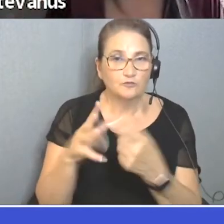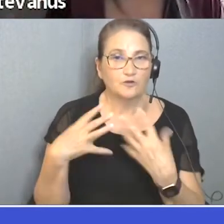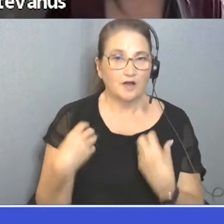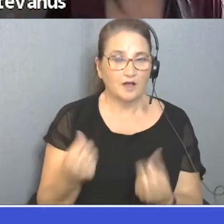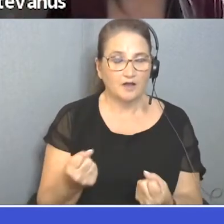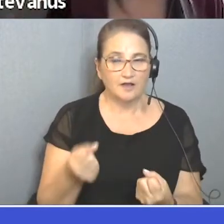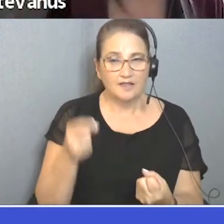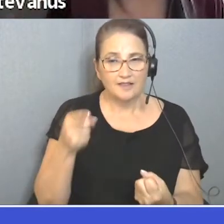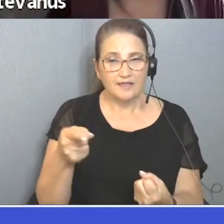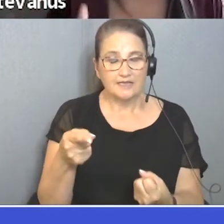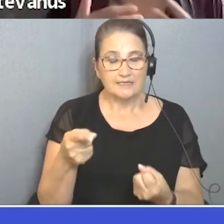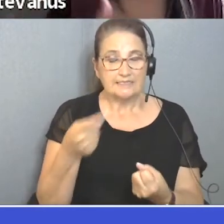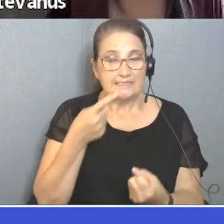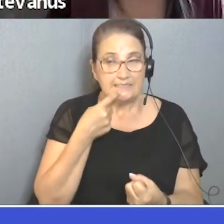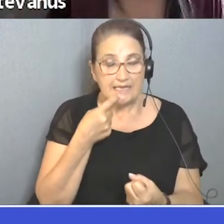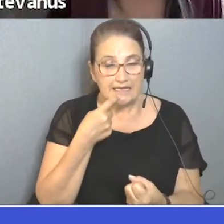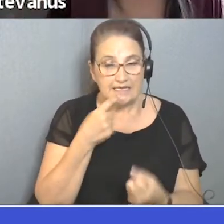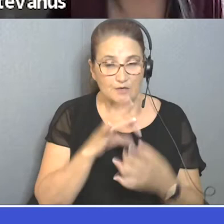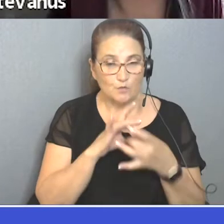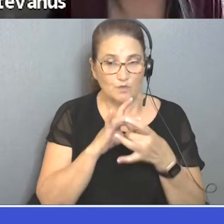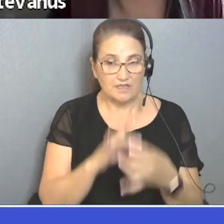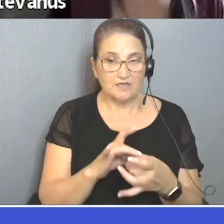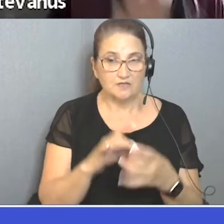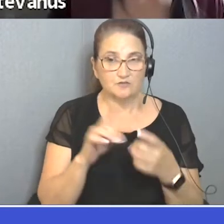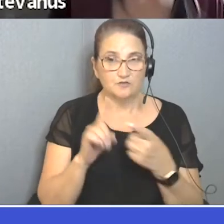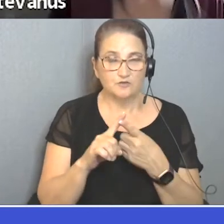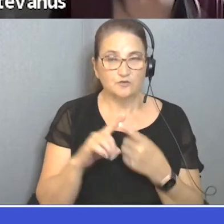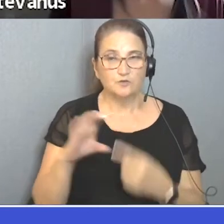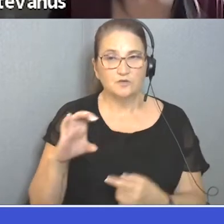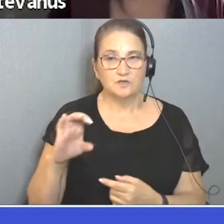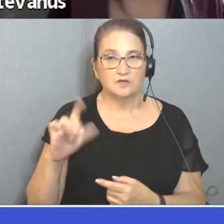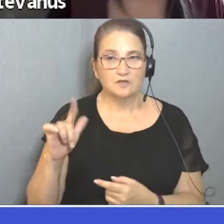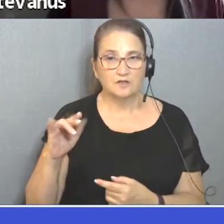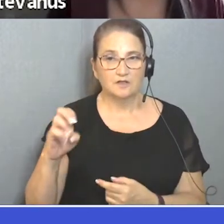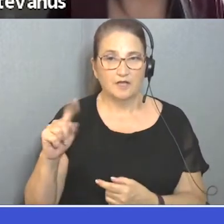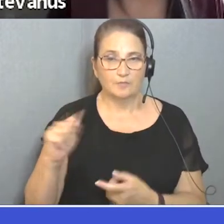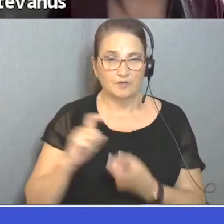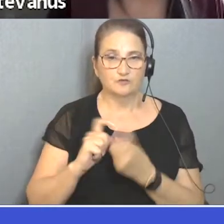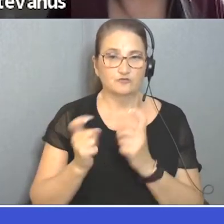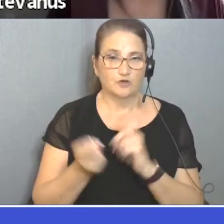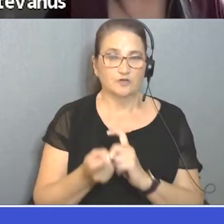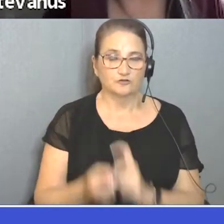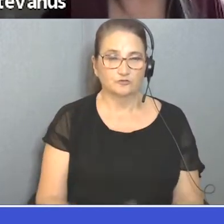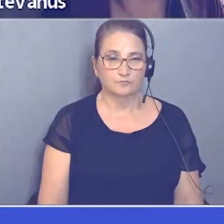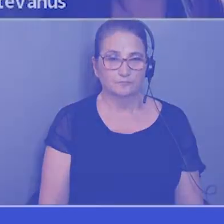their well-being? What is your stakeholder saying in relation to climate change?